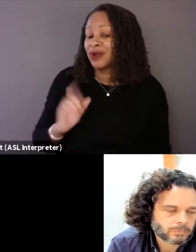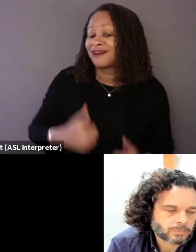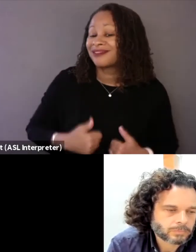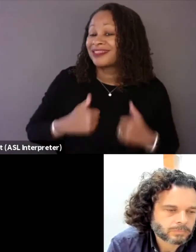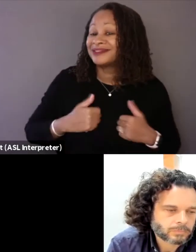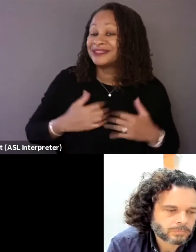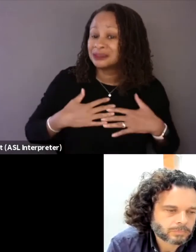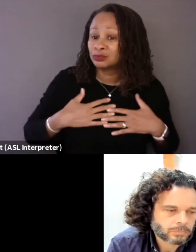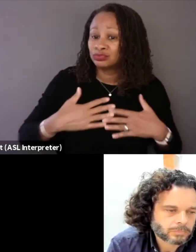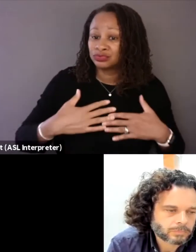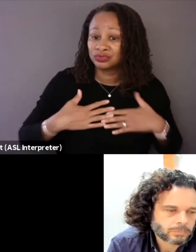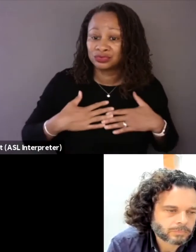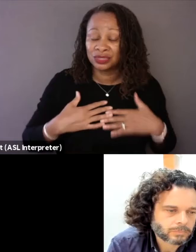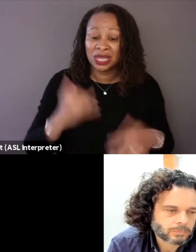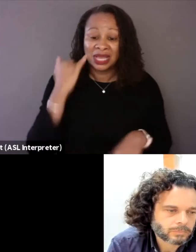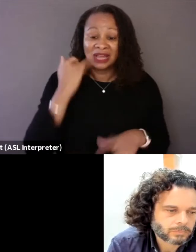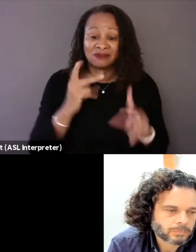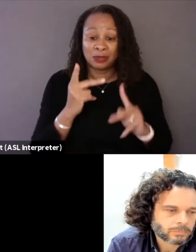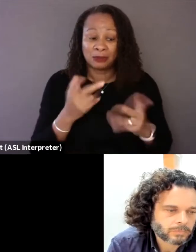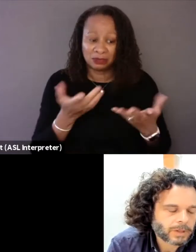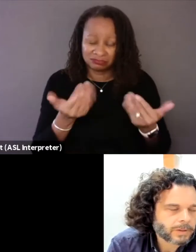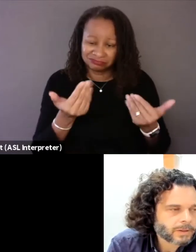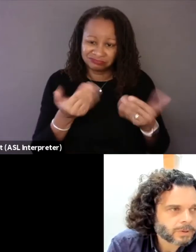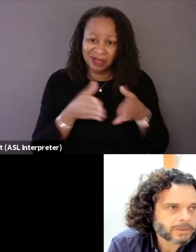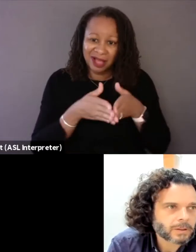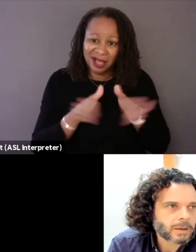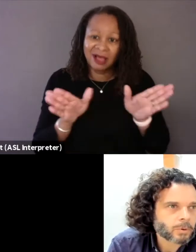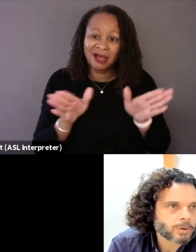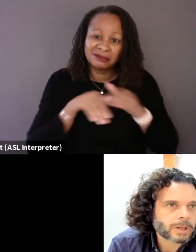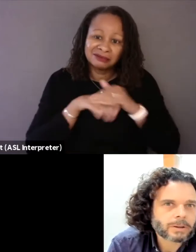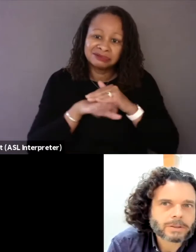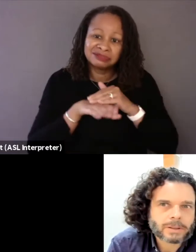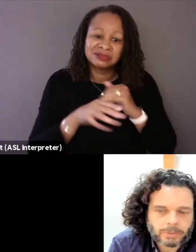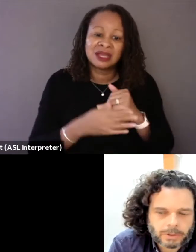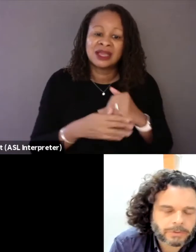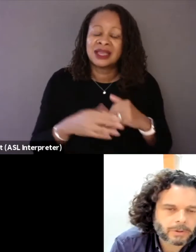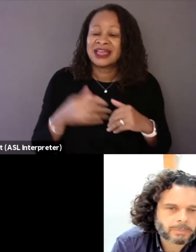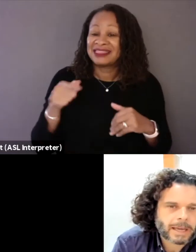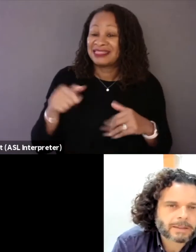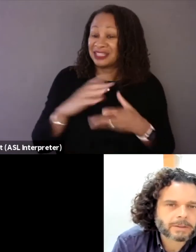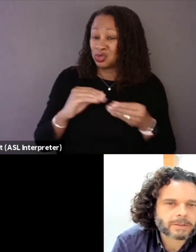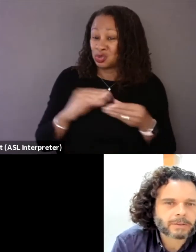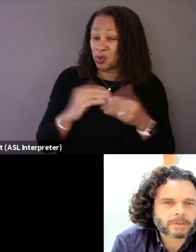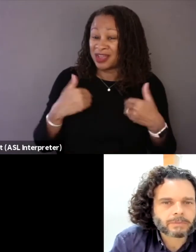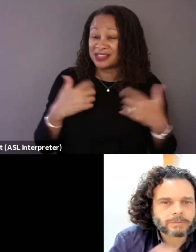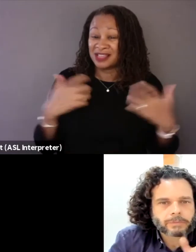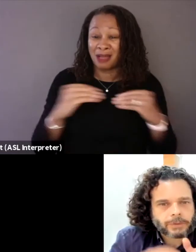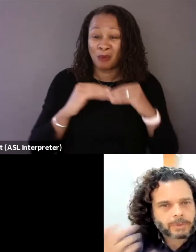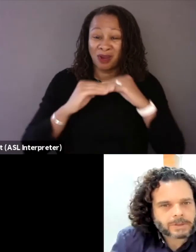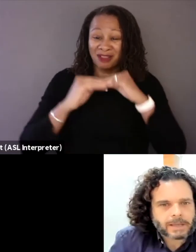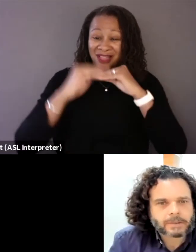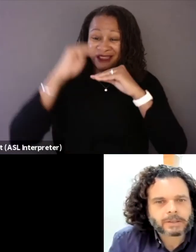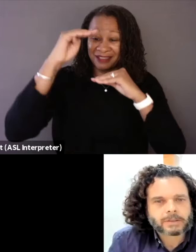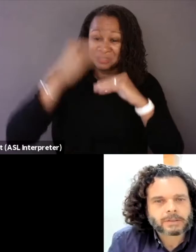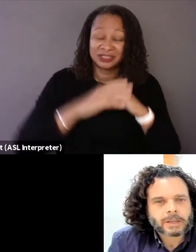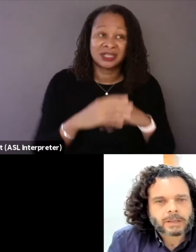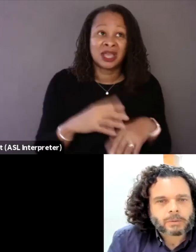and so people let you in a little bit more. And this one has a lot more layers. I think when you film athletes and famous athletes,